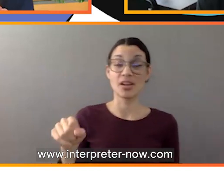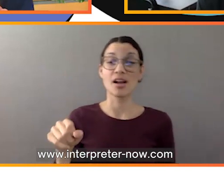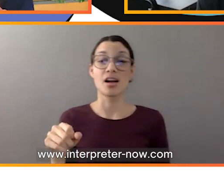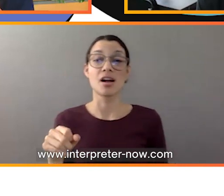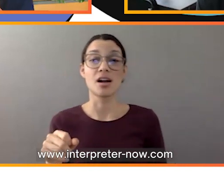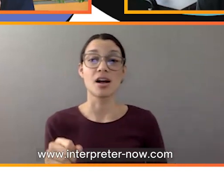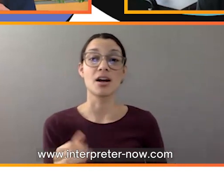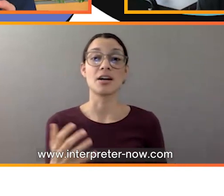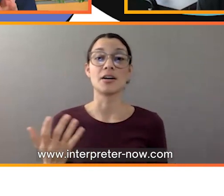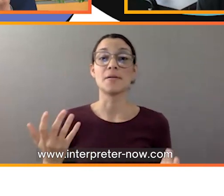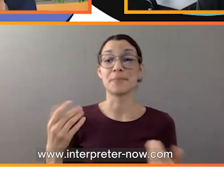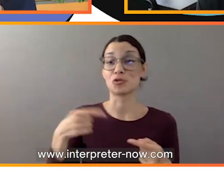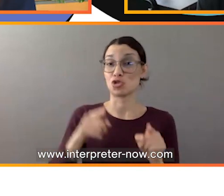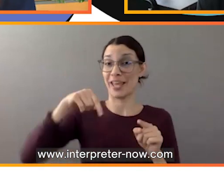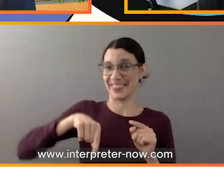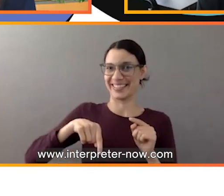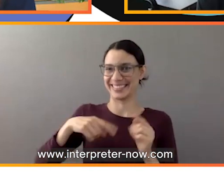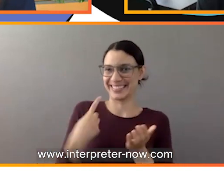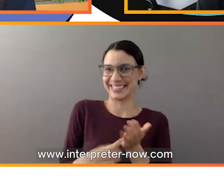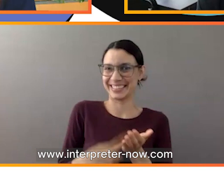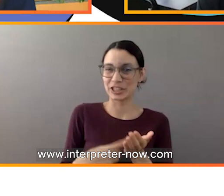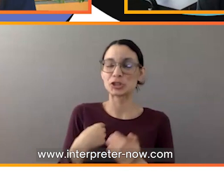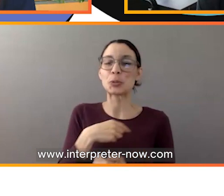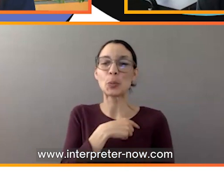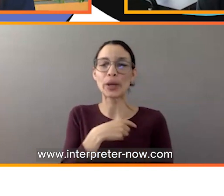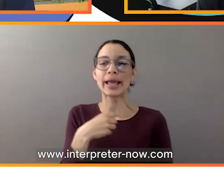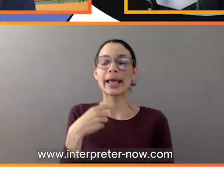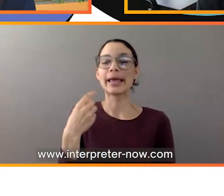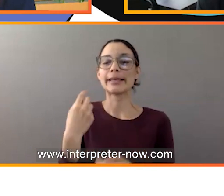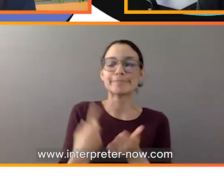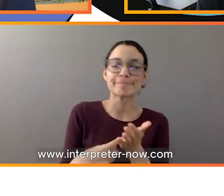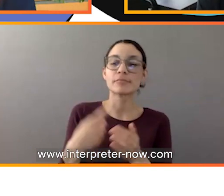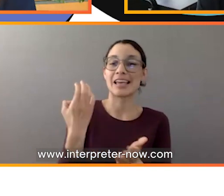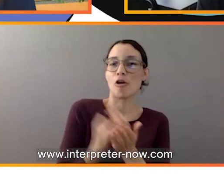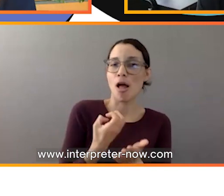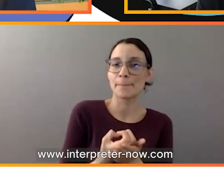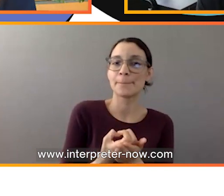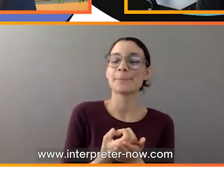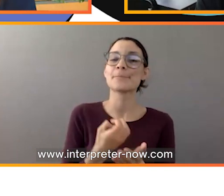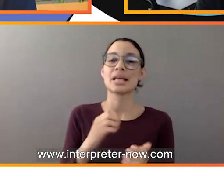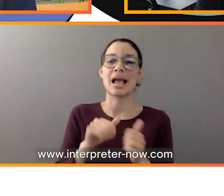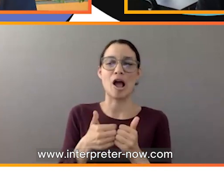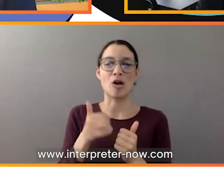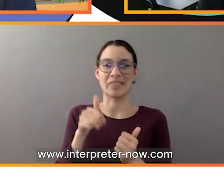and Inclusion, and entrepreneurship investments in underrepresented founders.